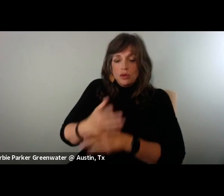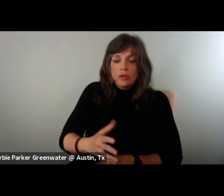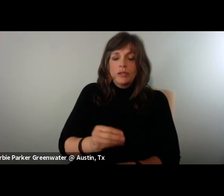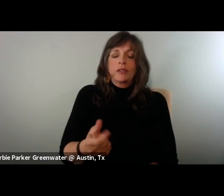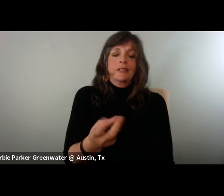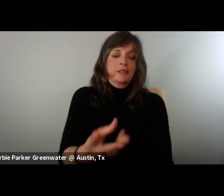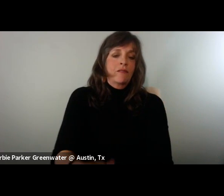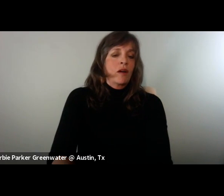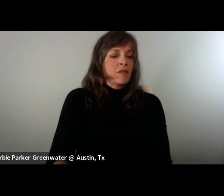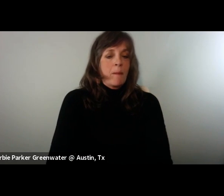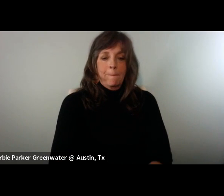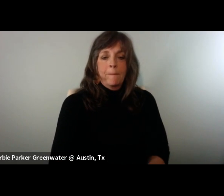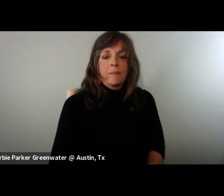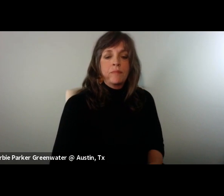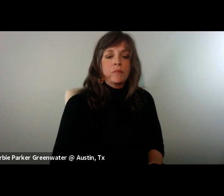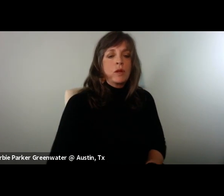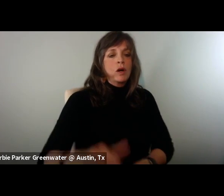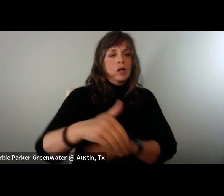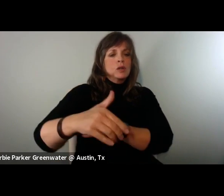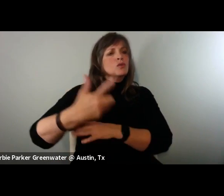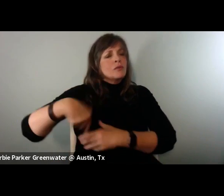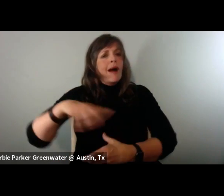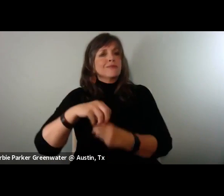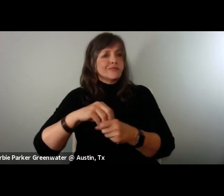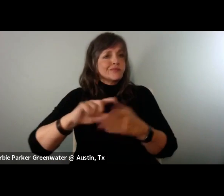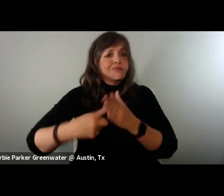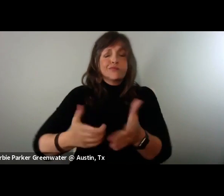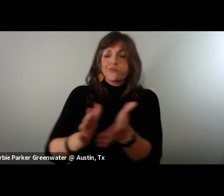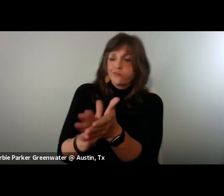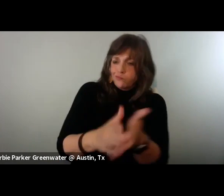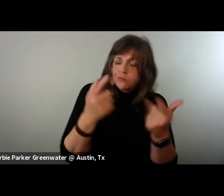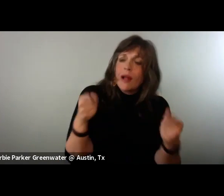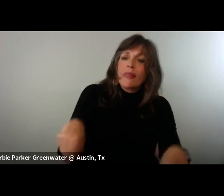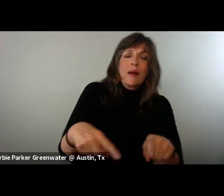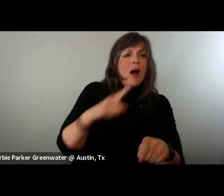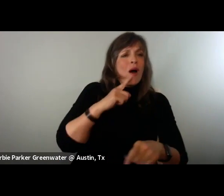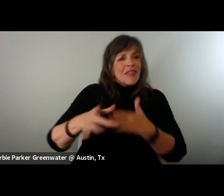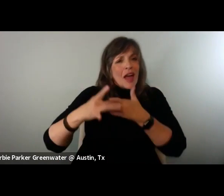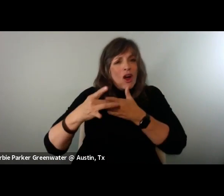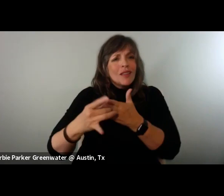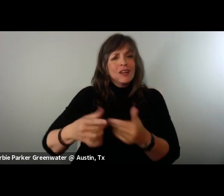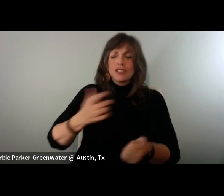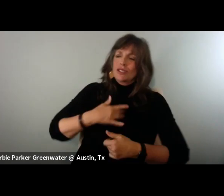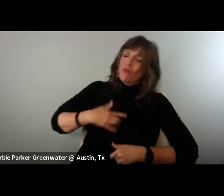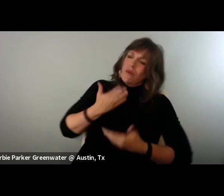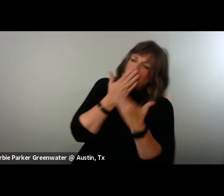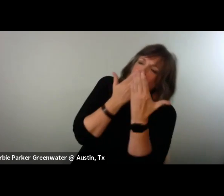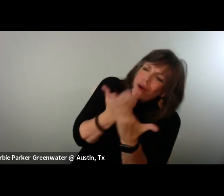These folks are leaders of great vision and wisdom and we will beam lots of gratitude their way throughout this call.